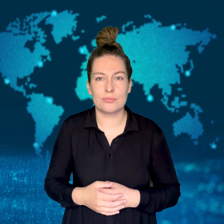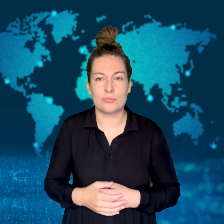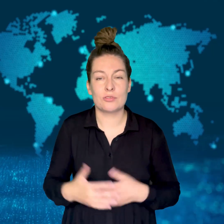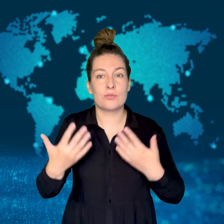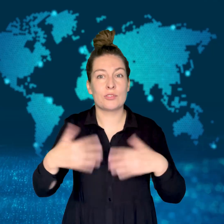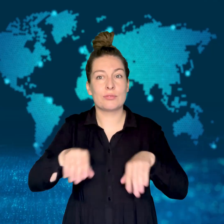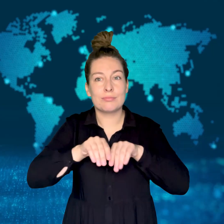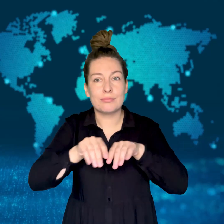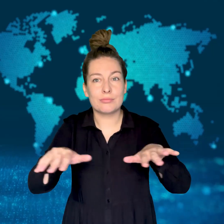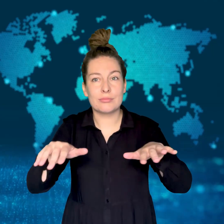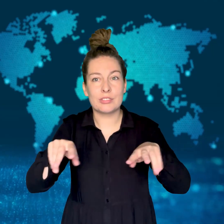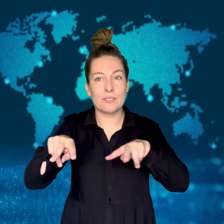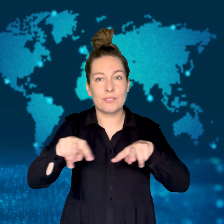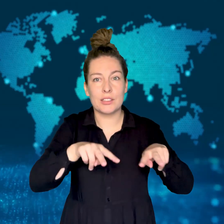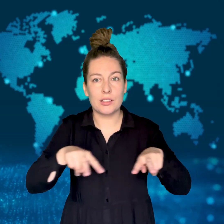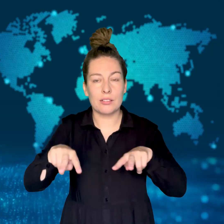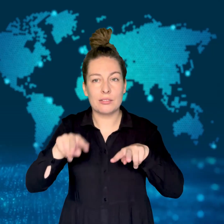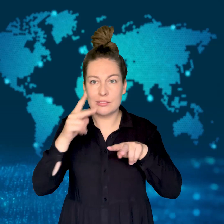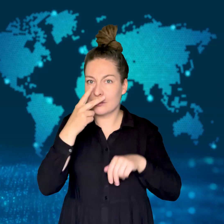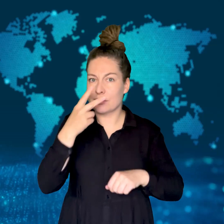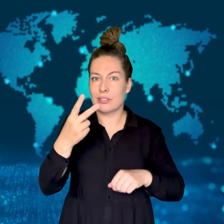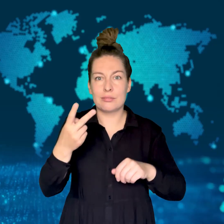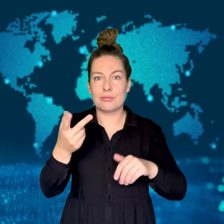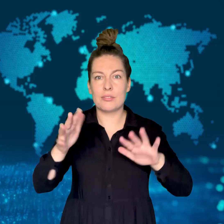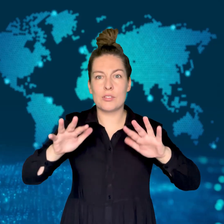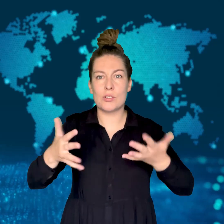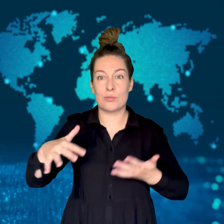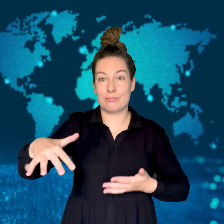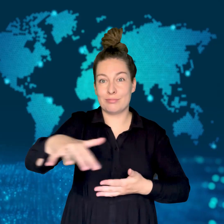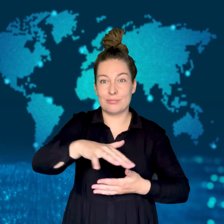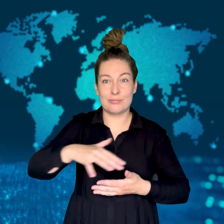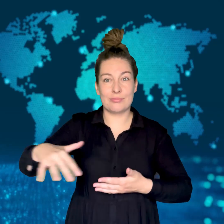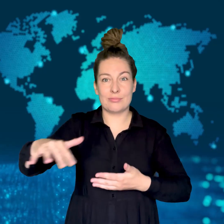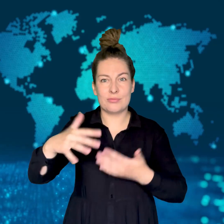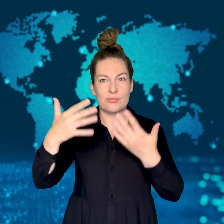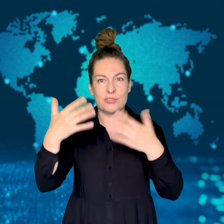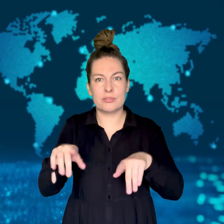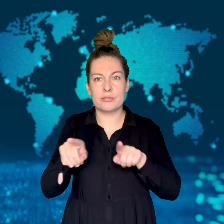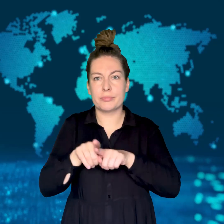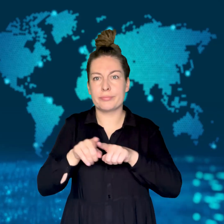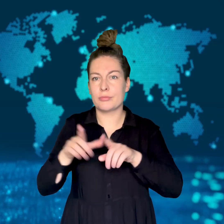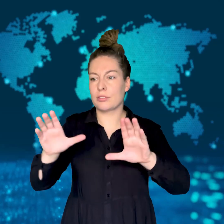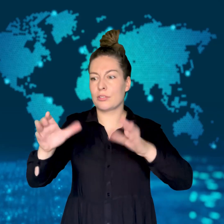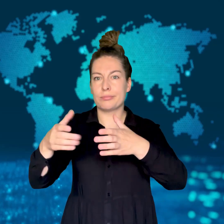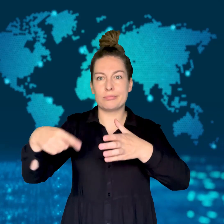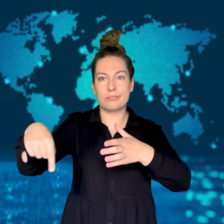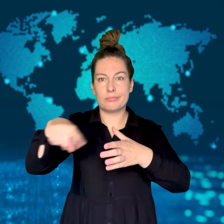Videos were released showing forensic teams in white overalls